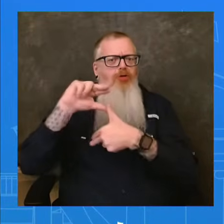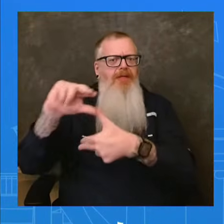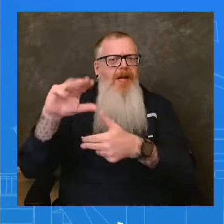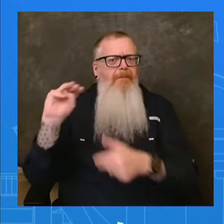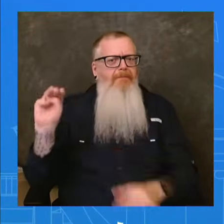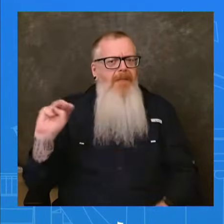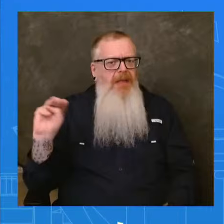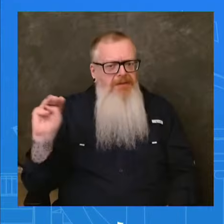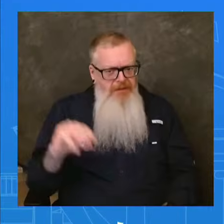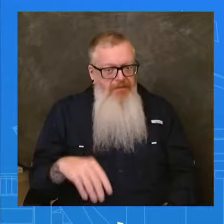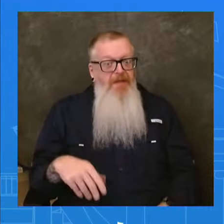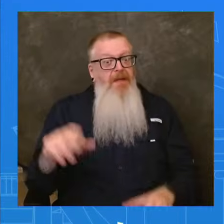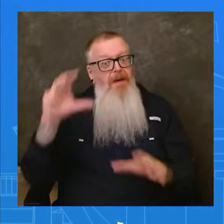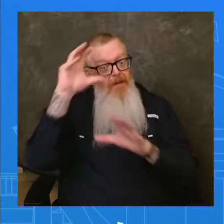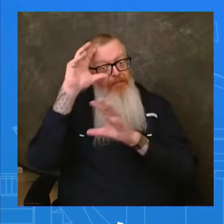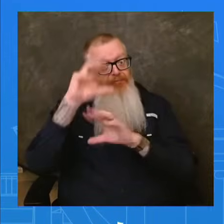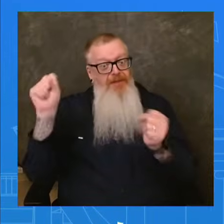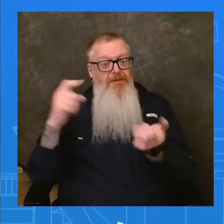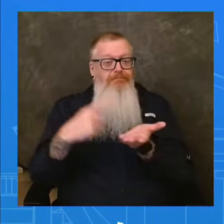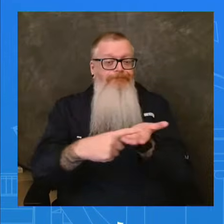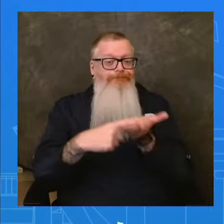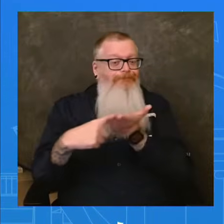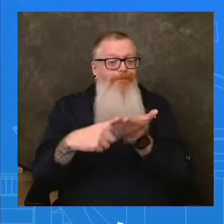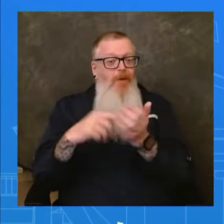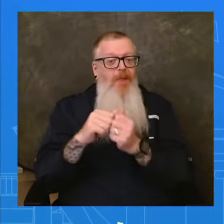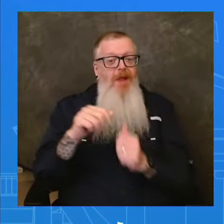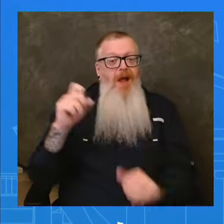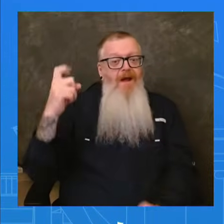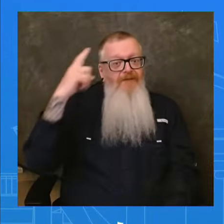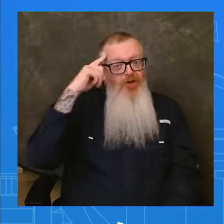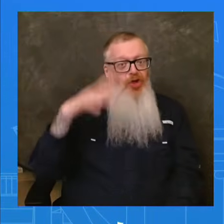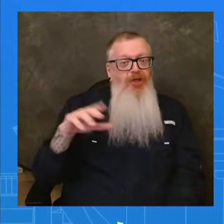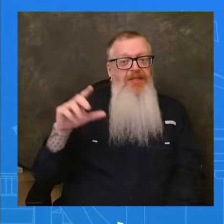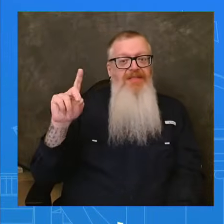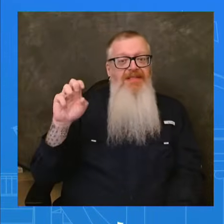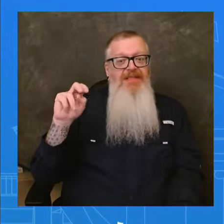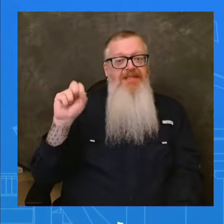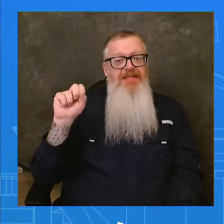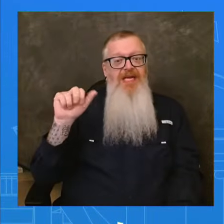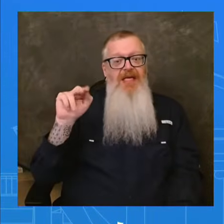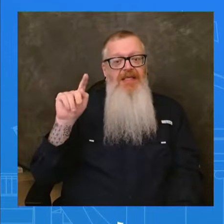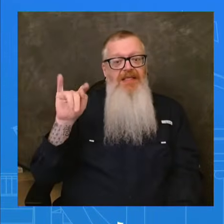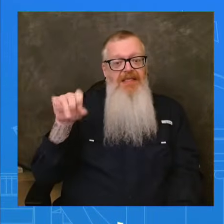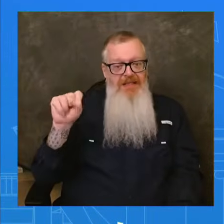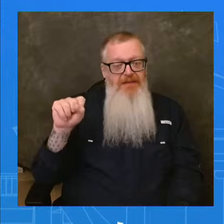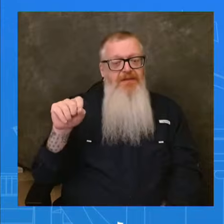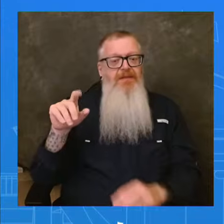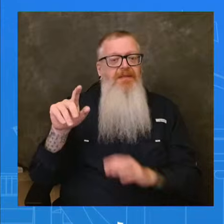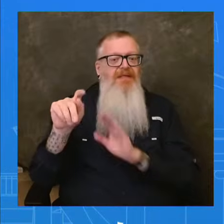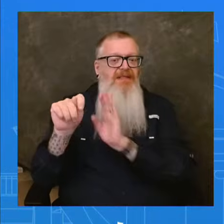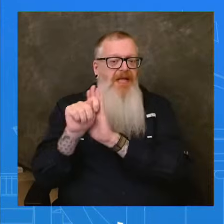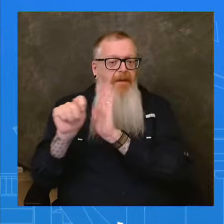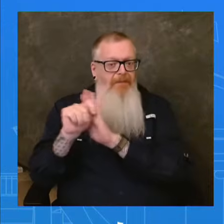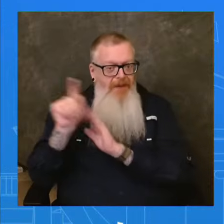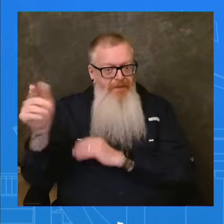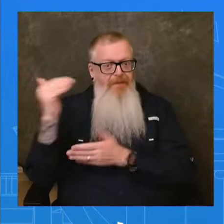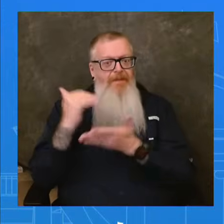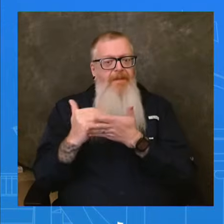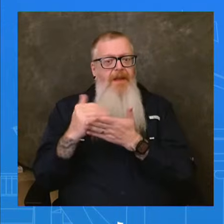and Pinellas County Chairwoman Peters to make sure we are meeting their needs and gave them his personal number